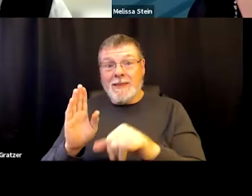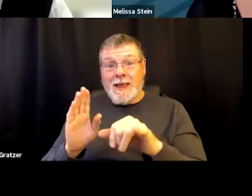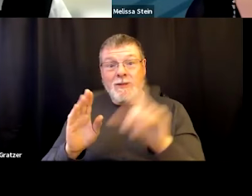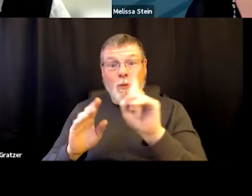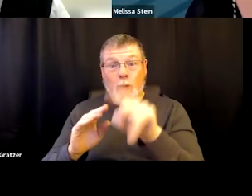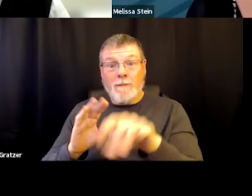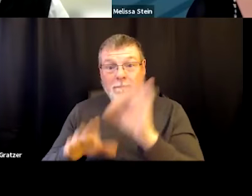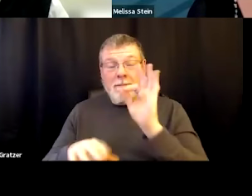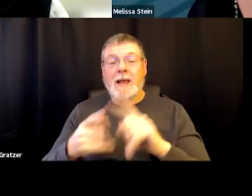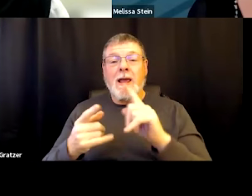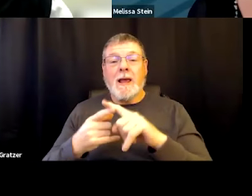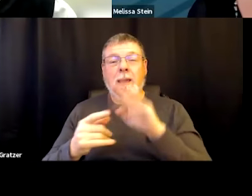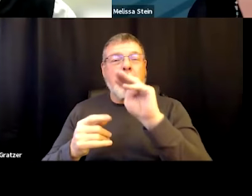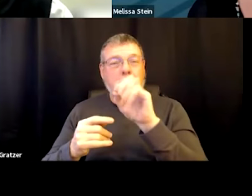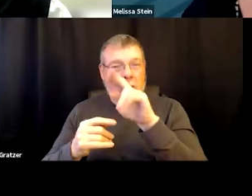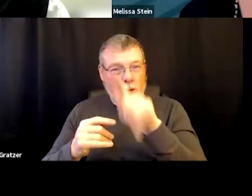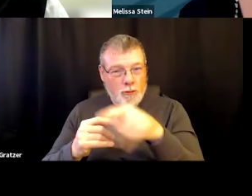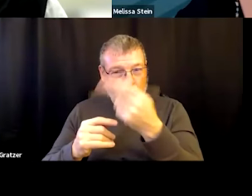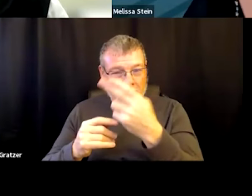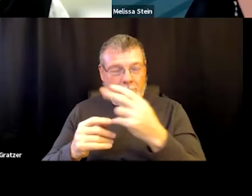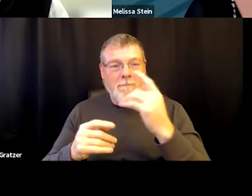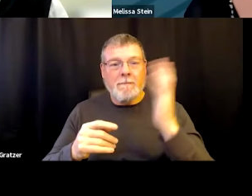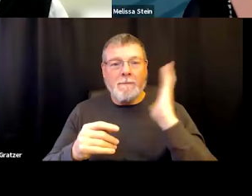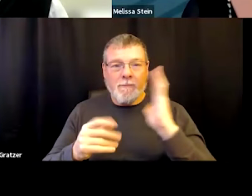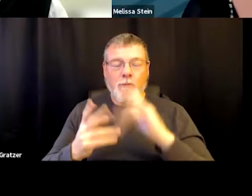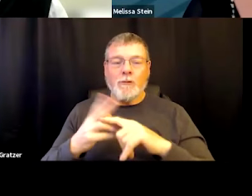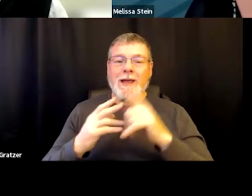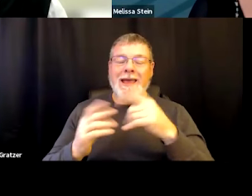I mentioned the monograph before that has a listing of these